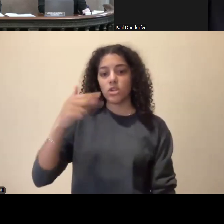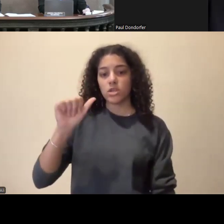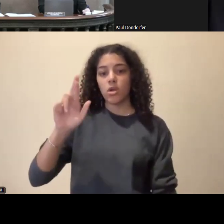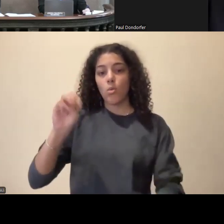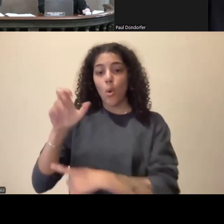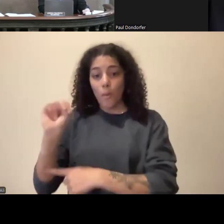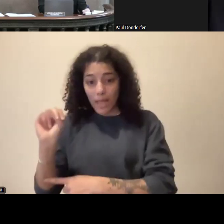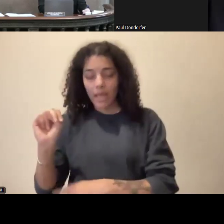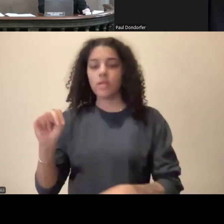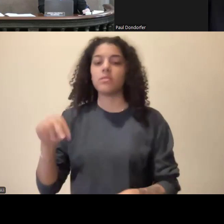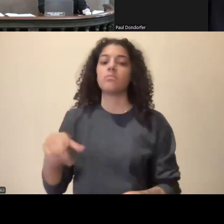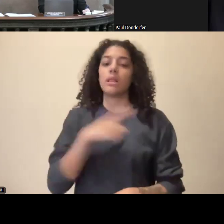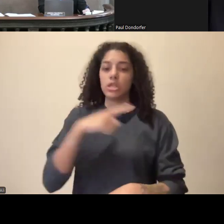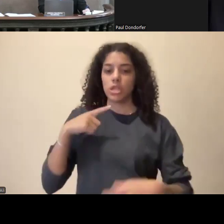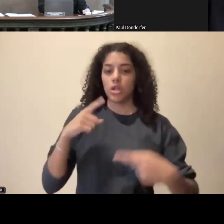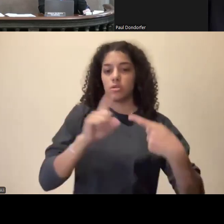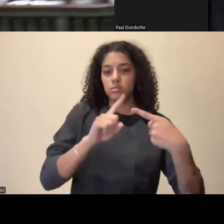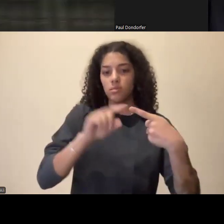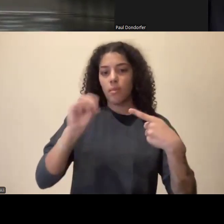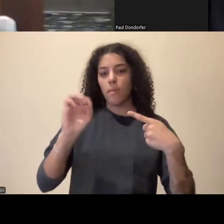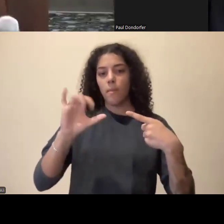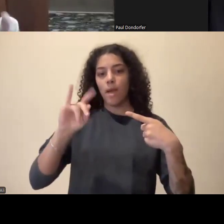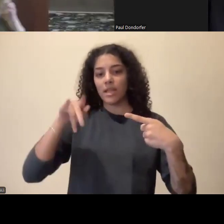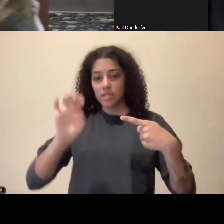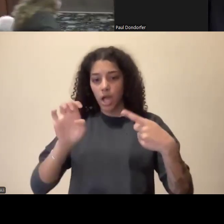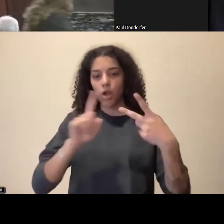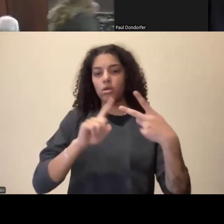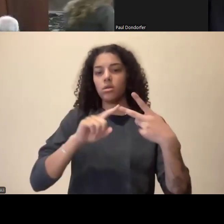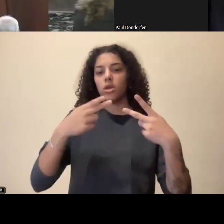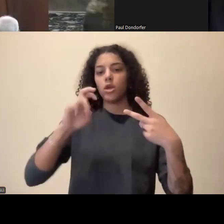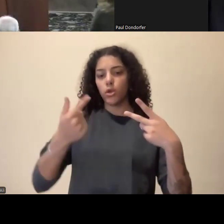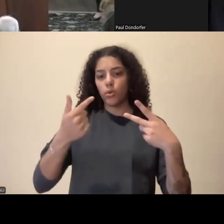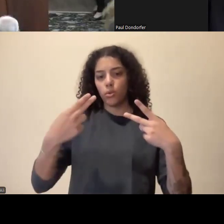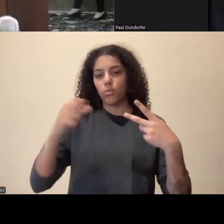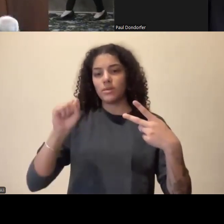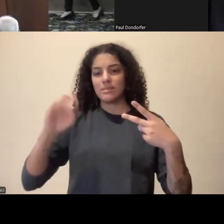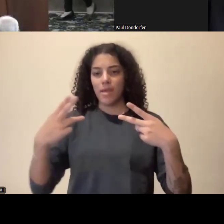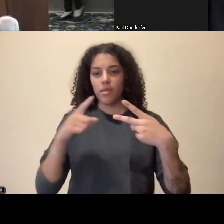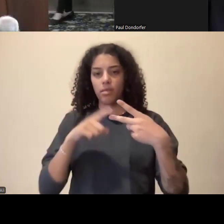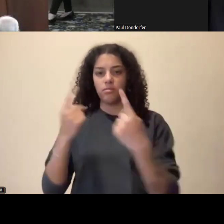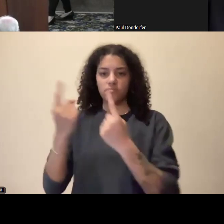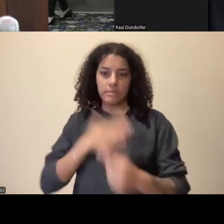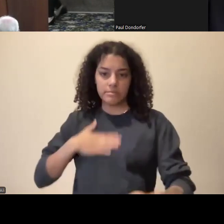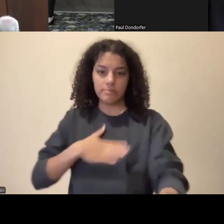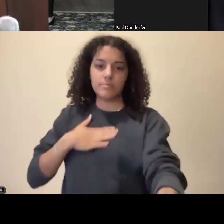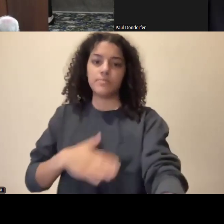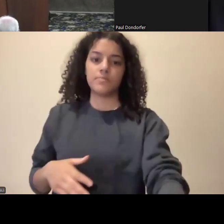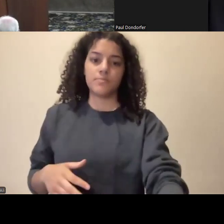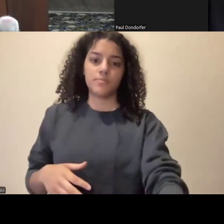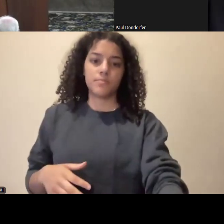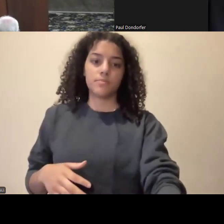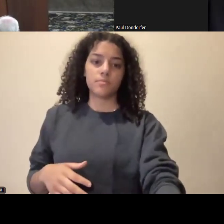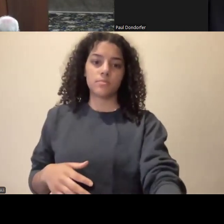Smith